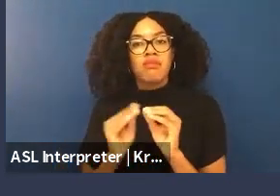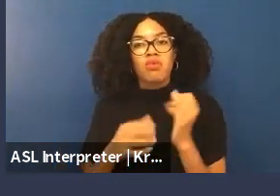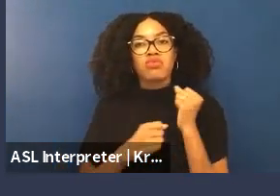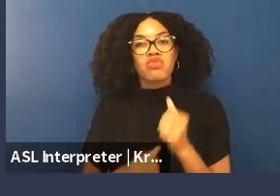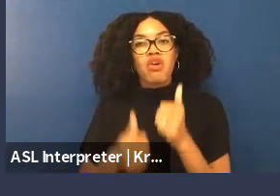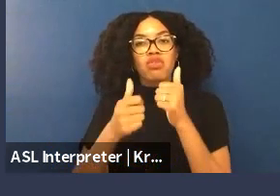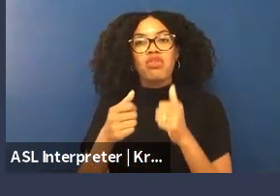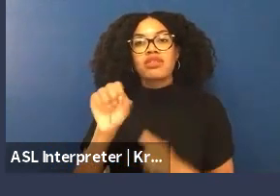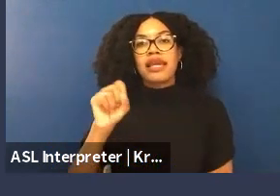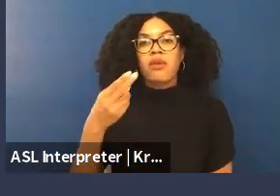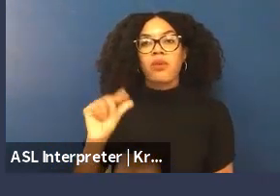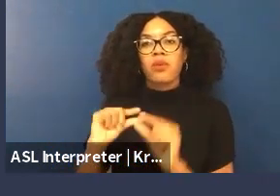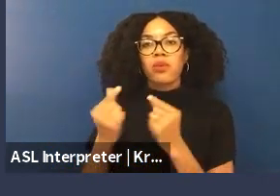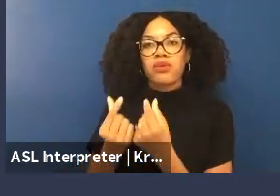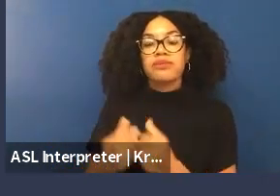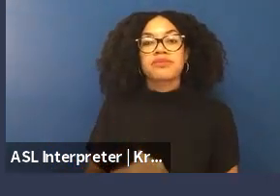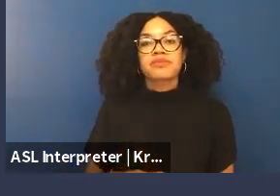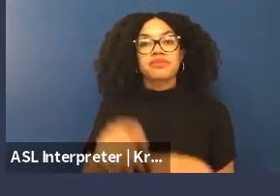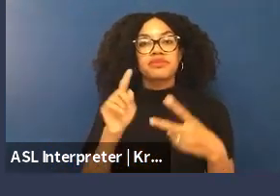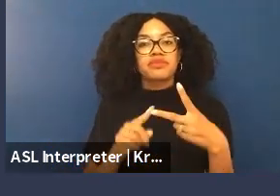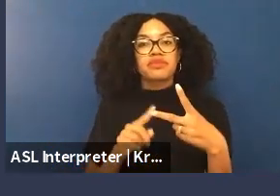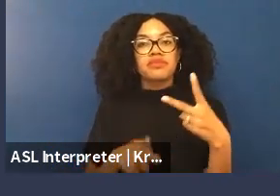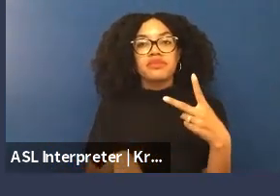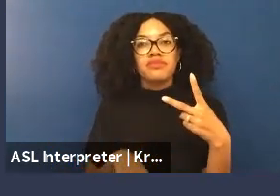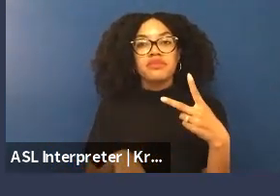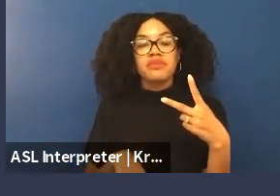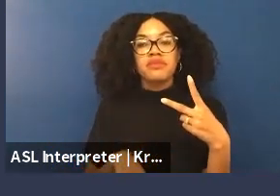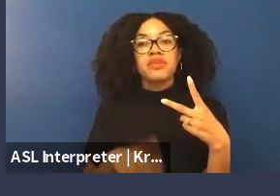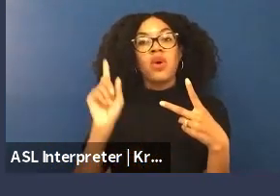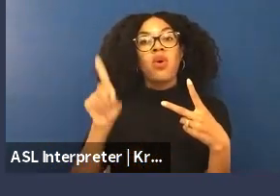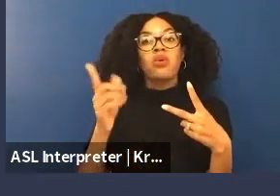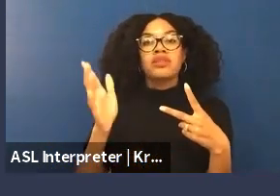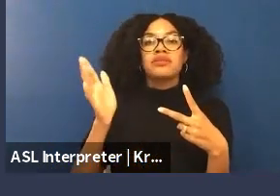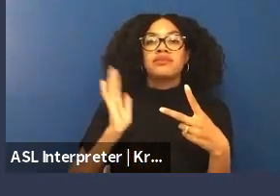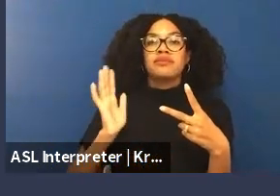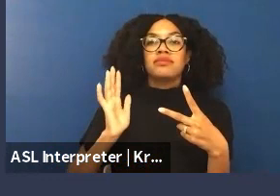on the periphery as only once opportunities for and participation in such dialogue from